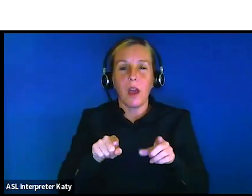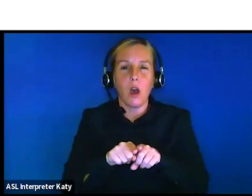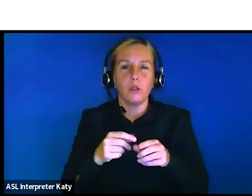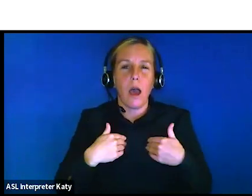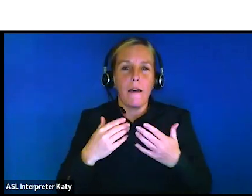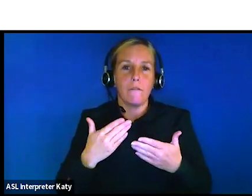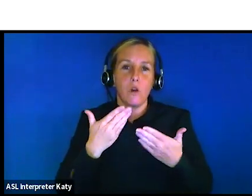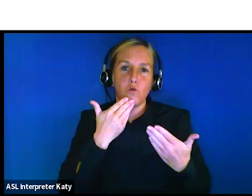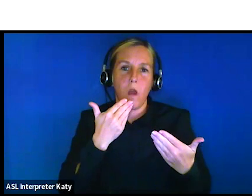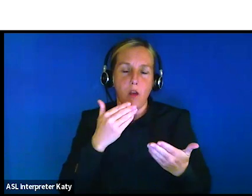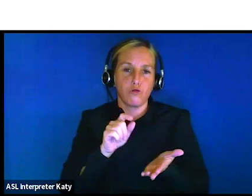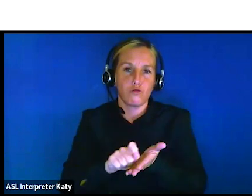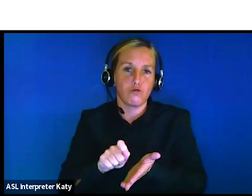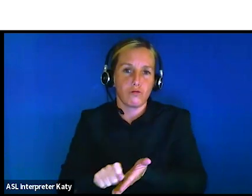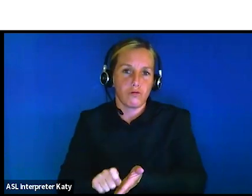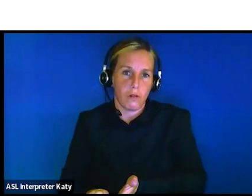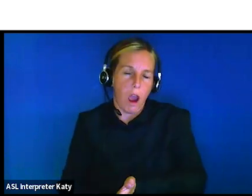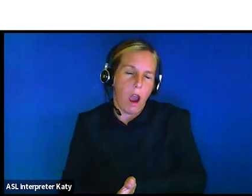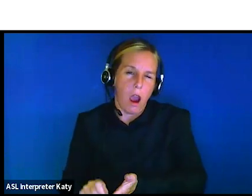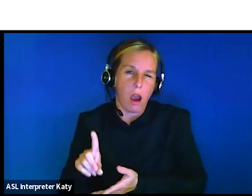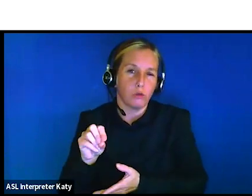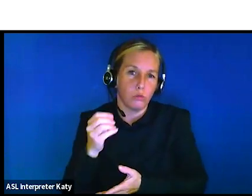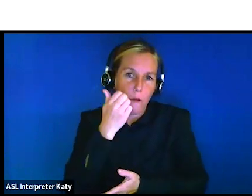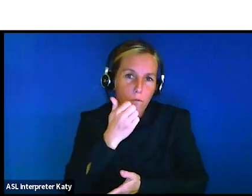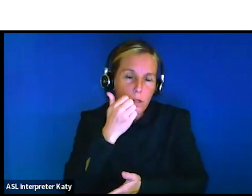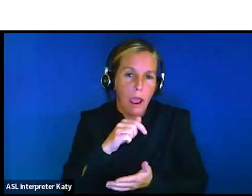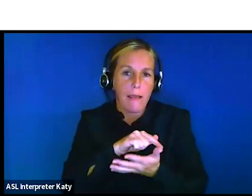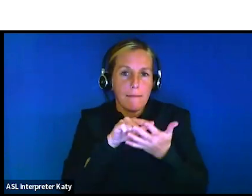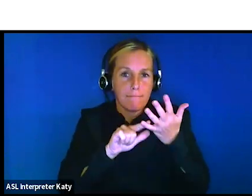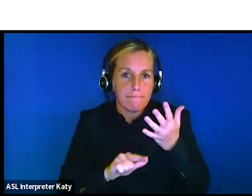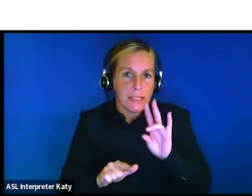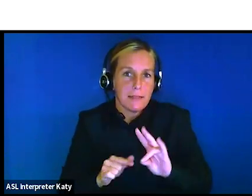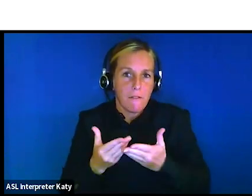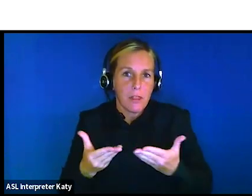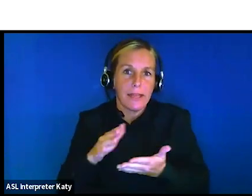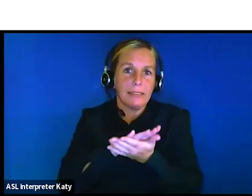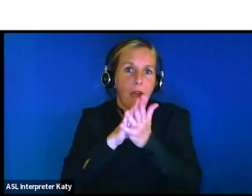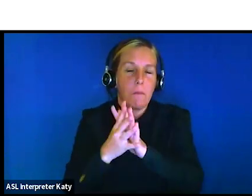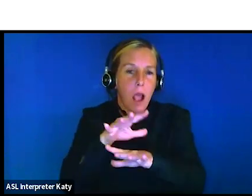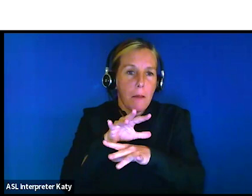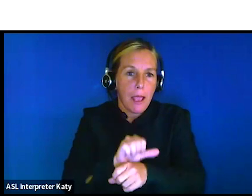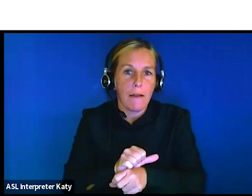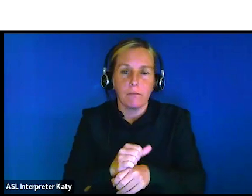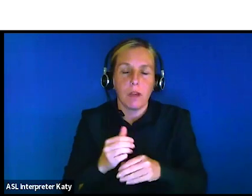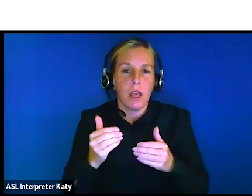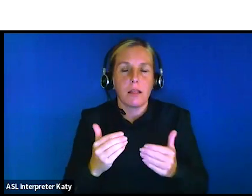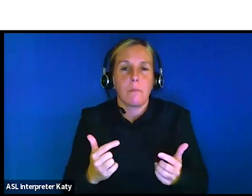These things have become a habit and have allowed me to live a fulfilling life.